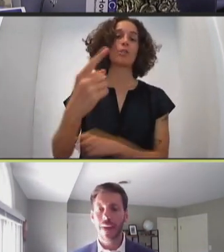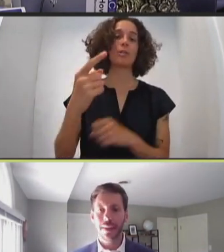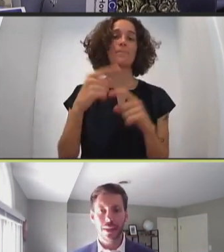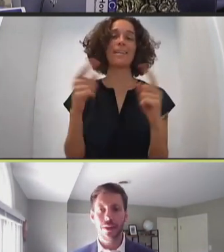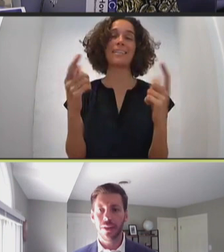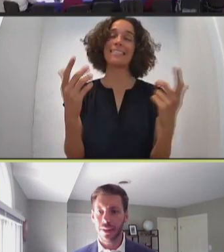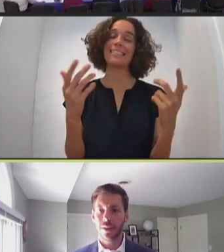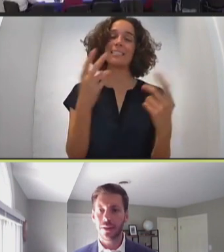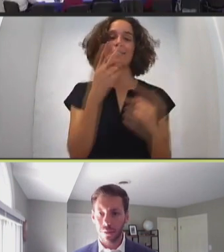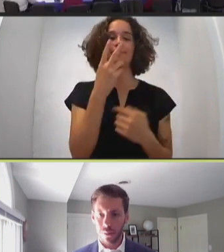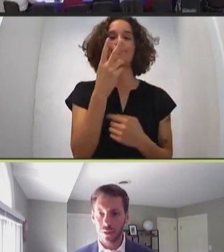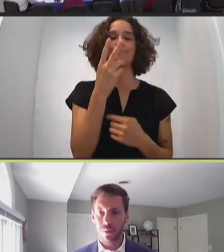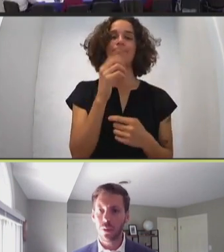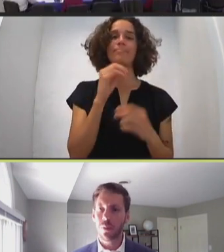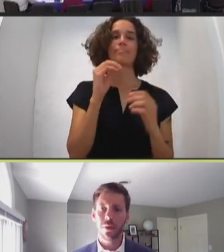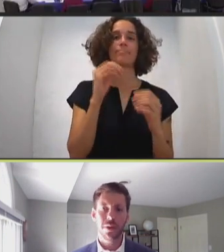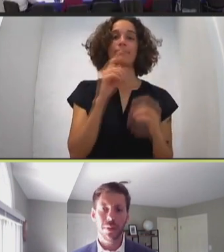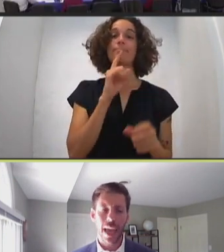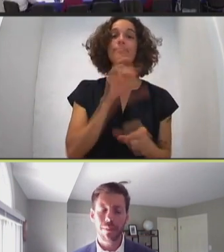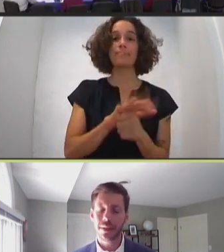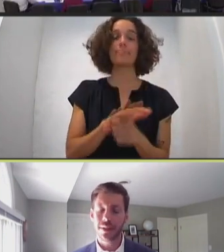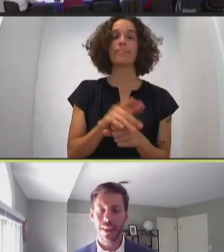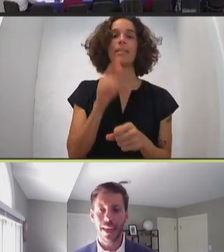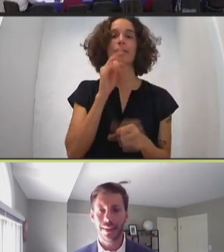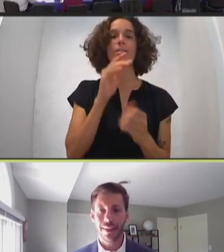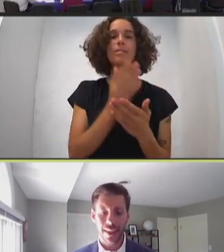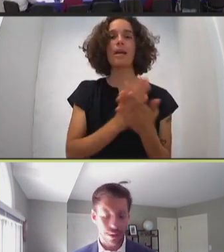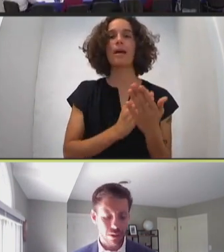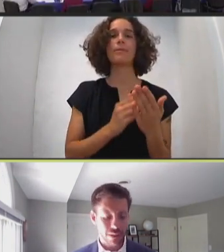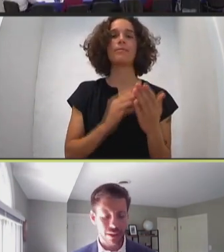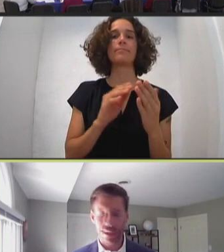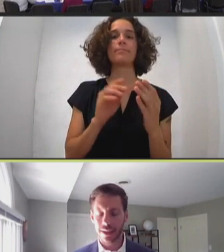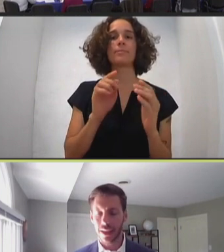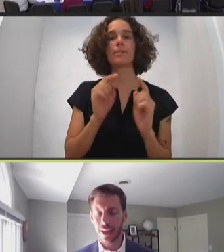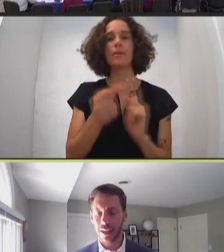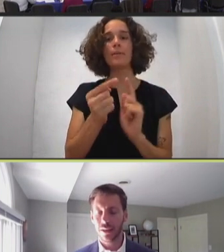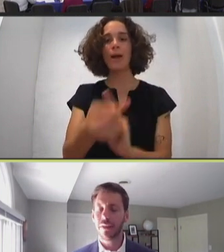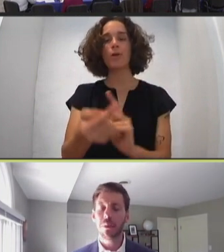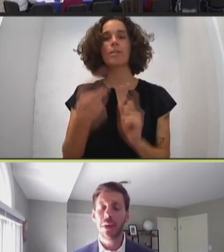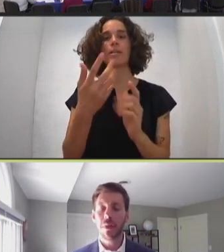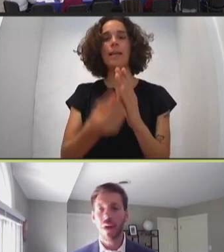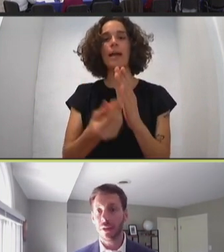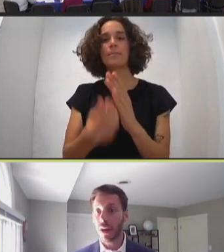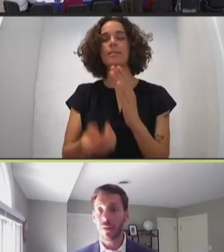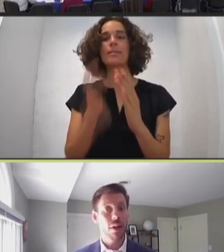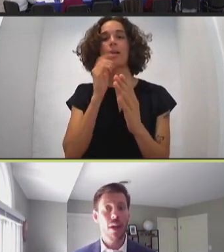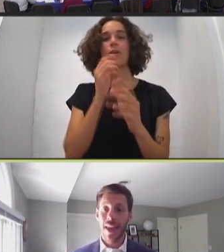it that there are some loopholes, some gaps, that that are leaving this -- leaving people uncovered.